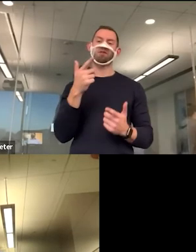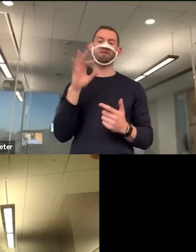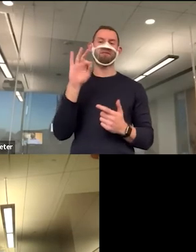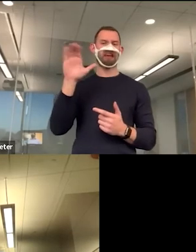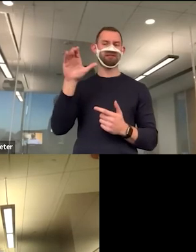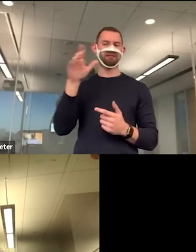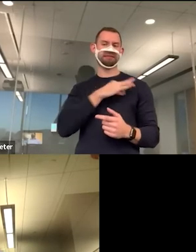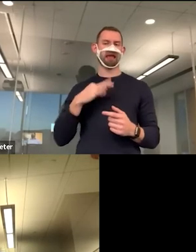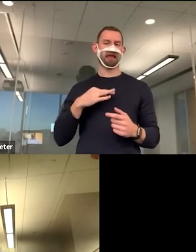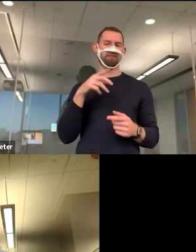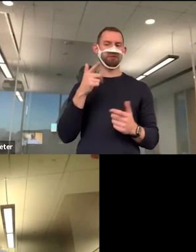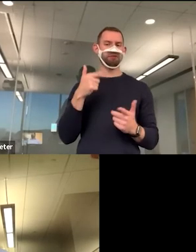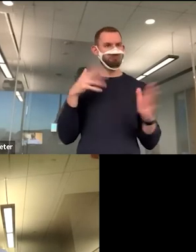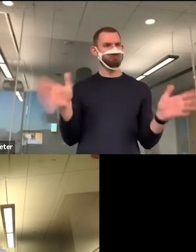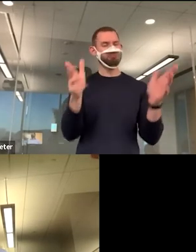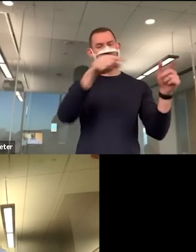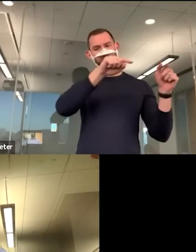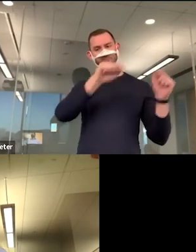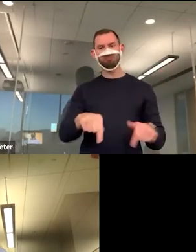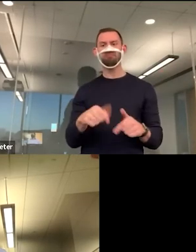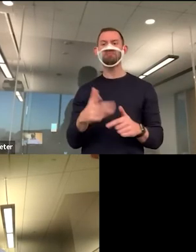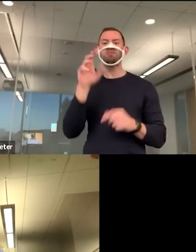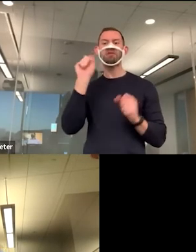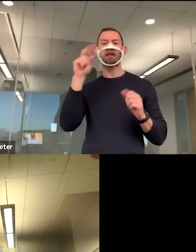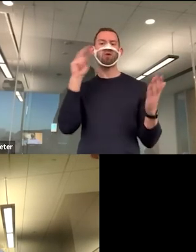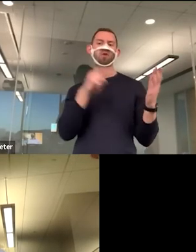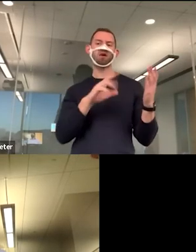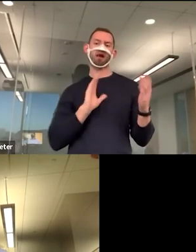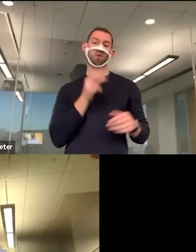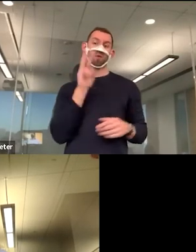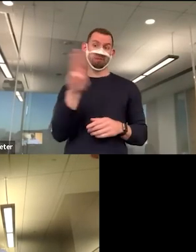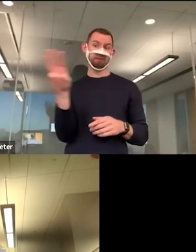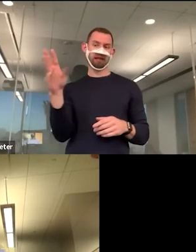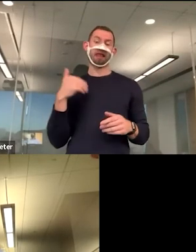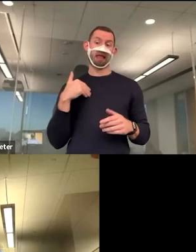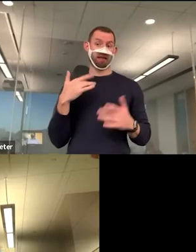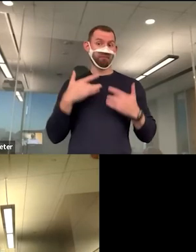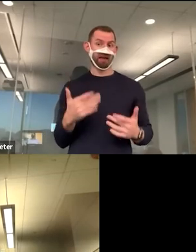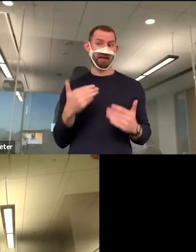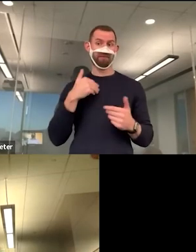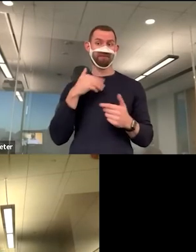uh you can check out all our events in the website we have events every Friday scheduled in the same